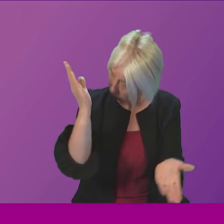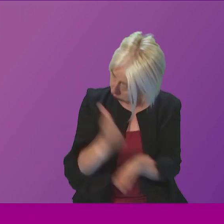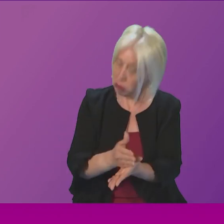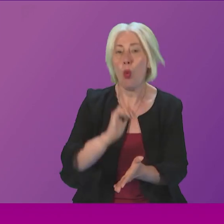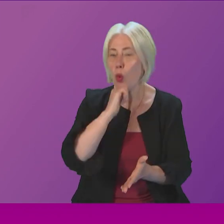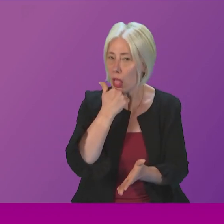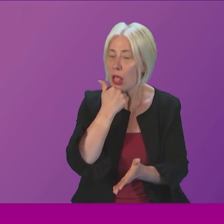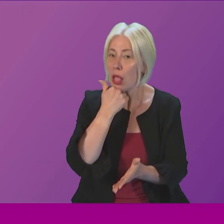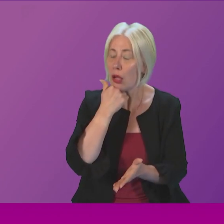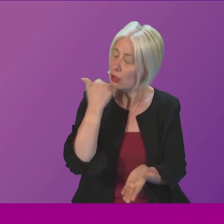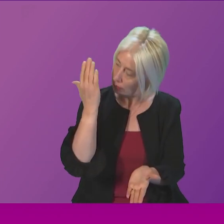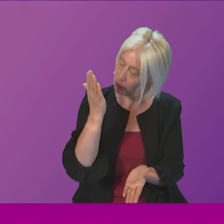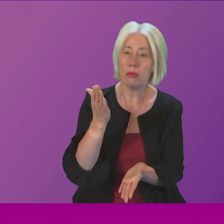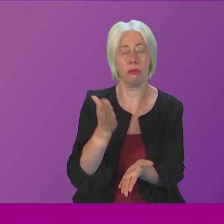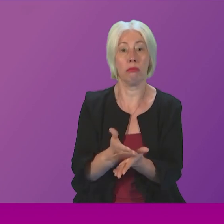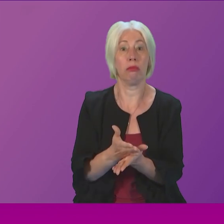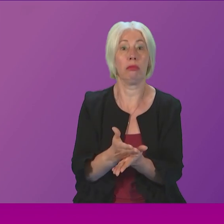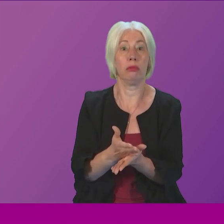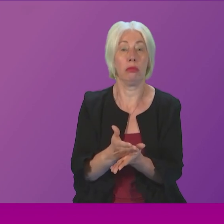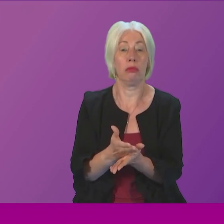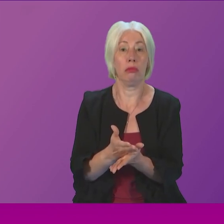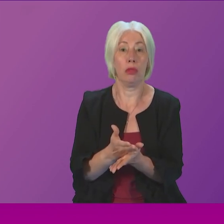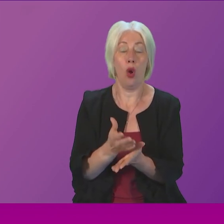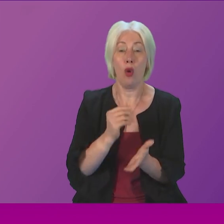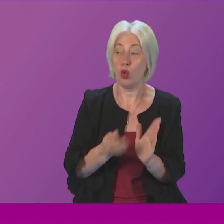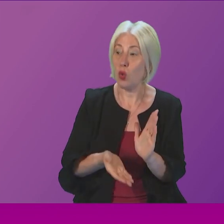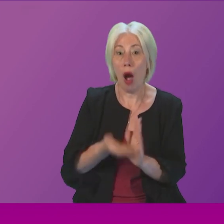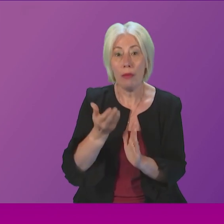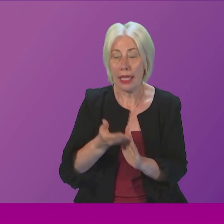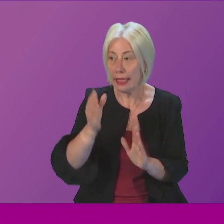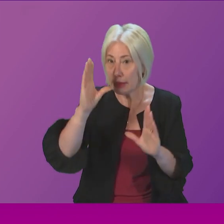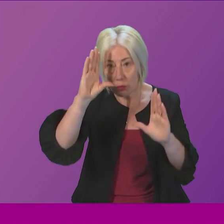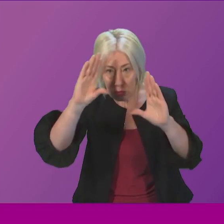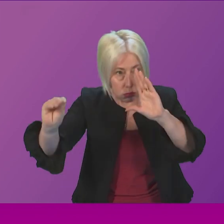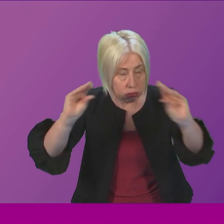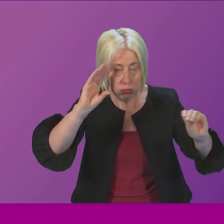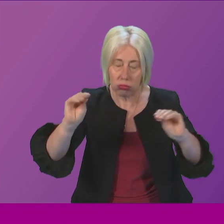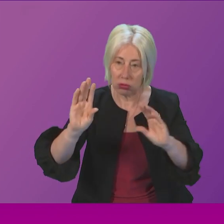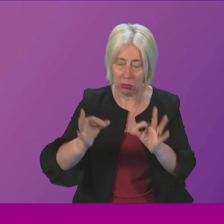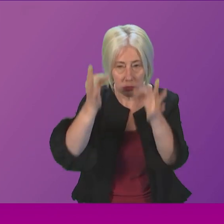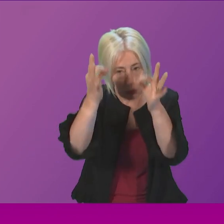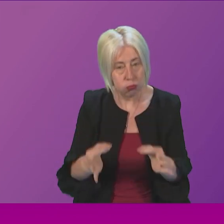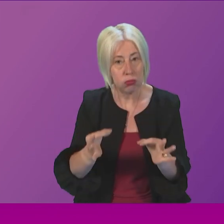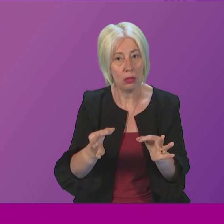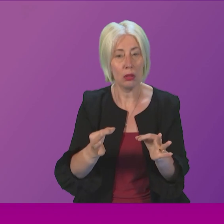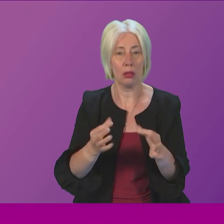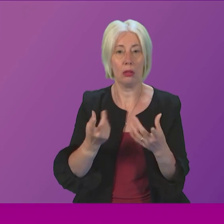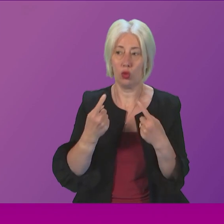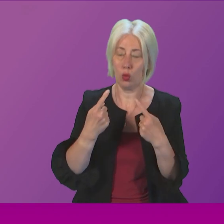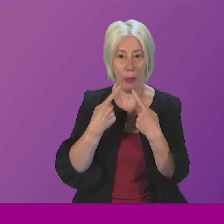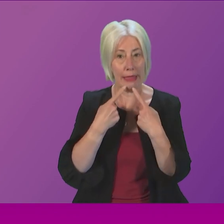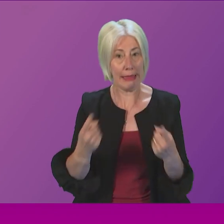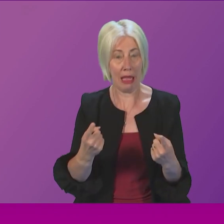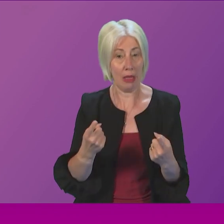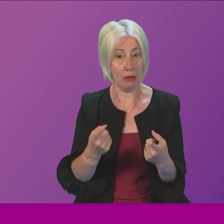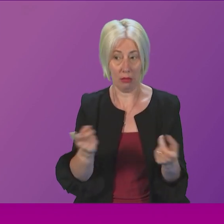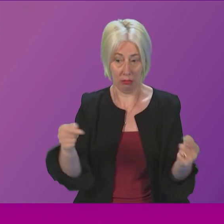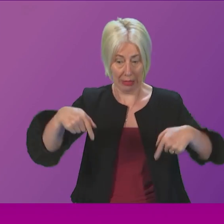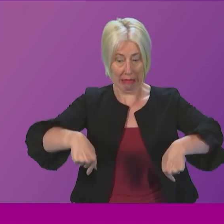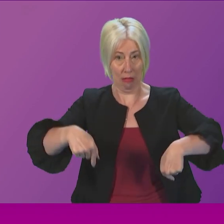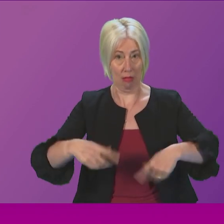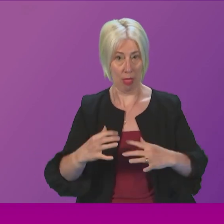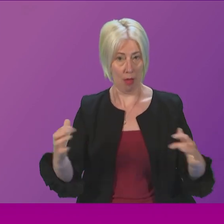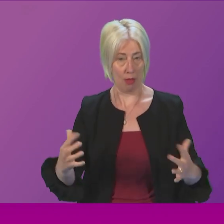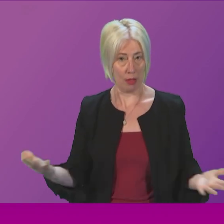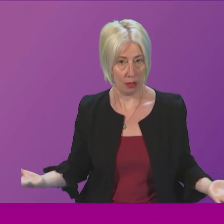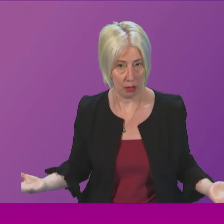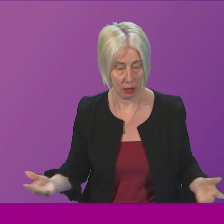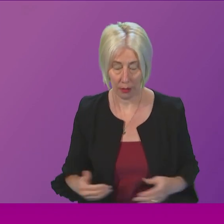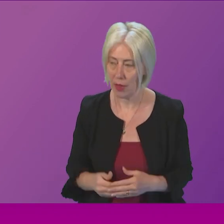We will also ensure, of course, that any update that we provide in a statement to Parliament